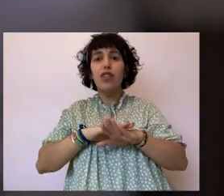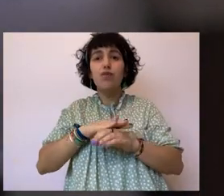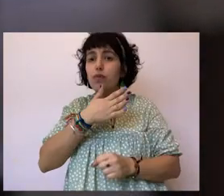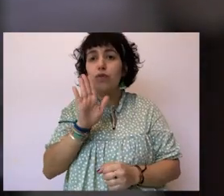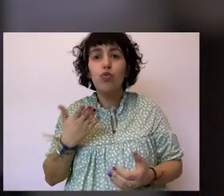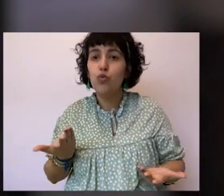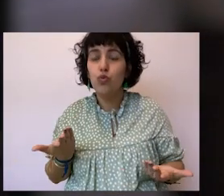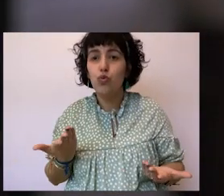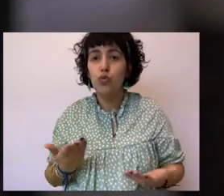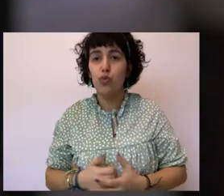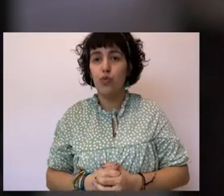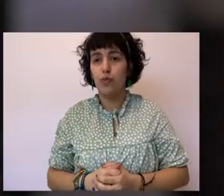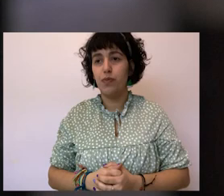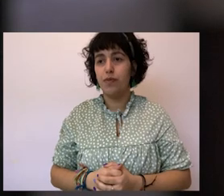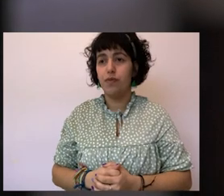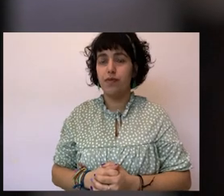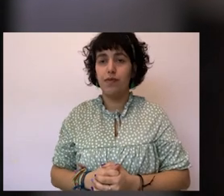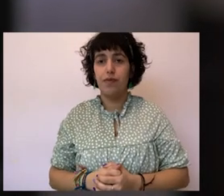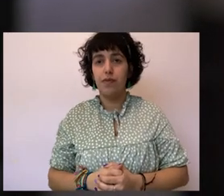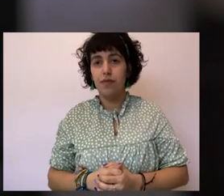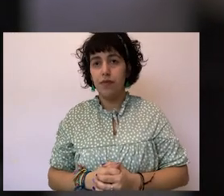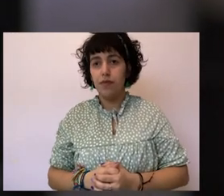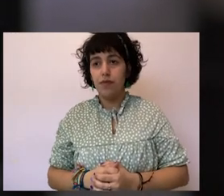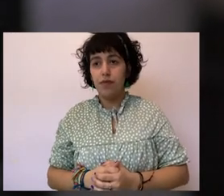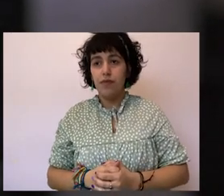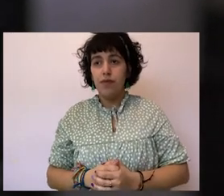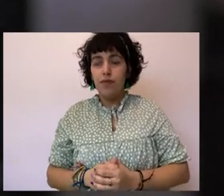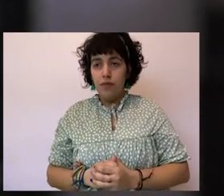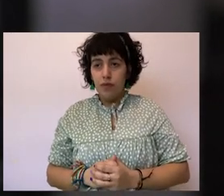How do we build up our emotions when something is expected?